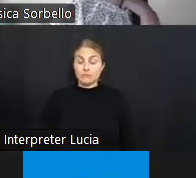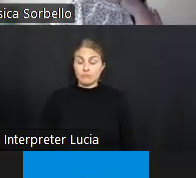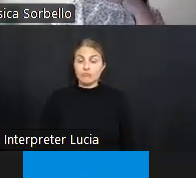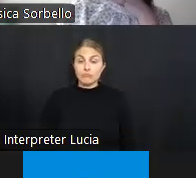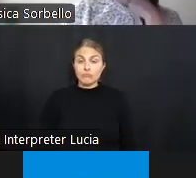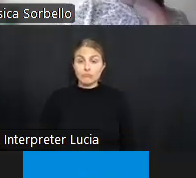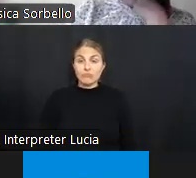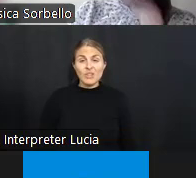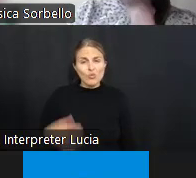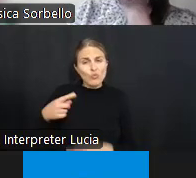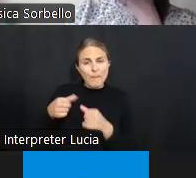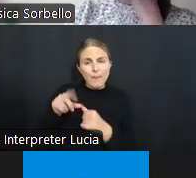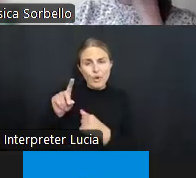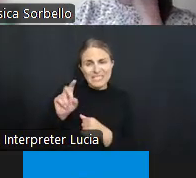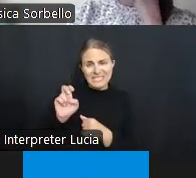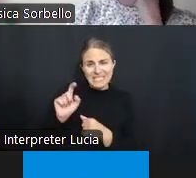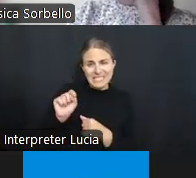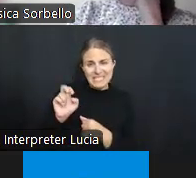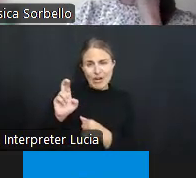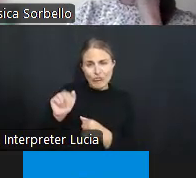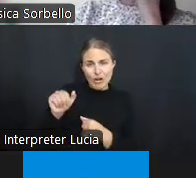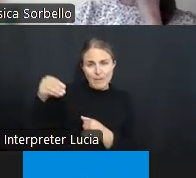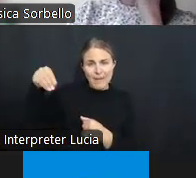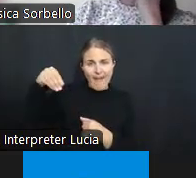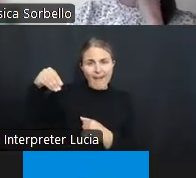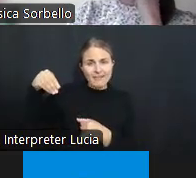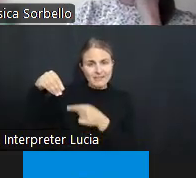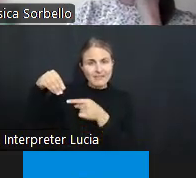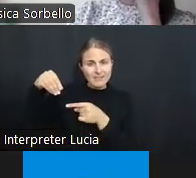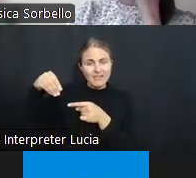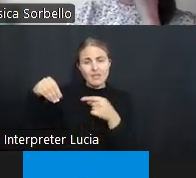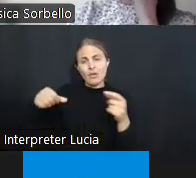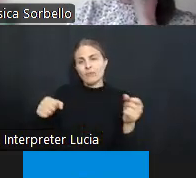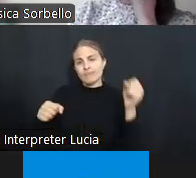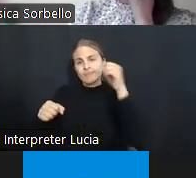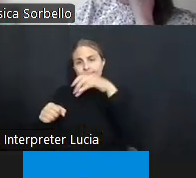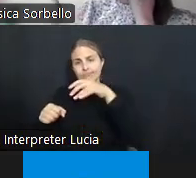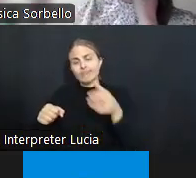bags might be a good option. Again, with his wife's consent to dispose of that unused medication. It is taking the